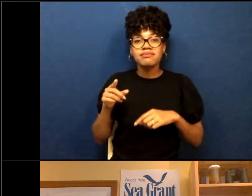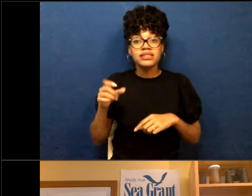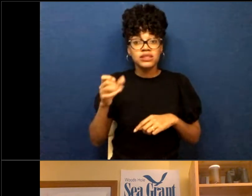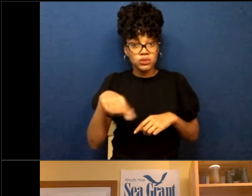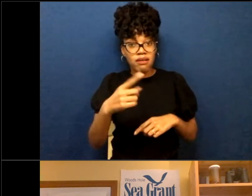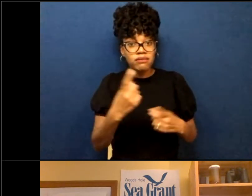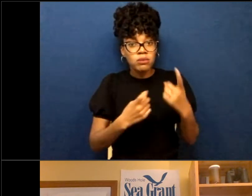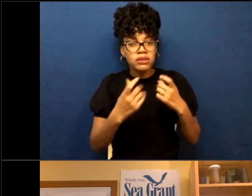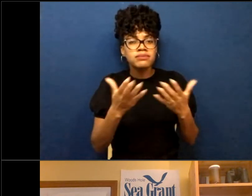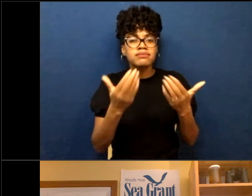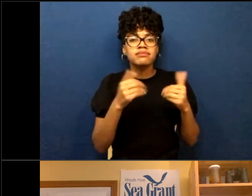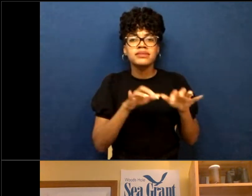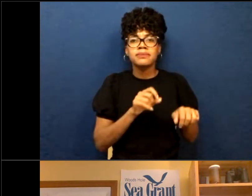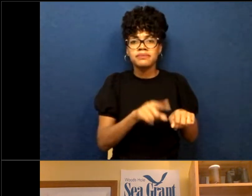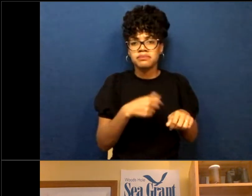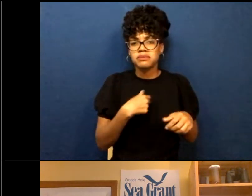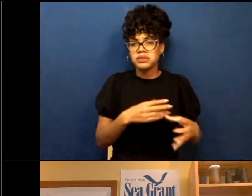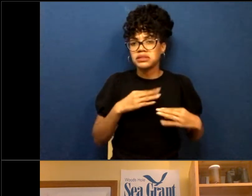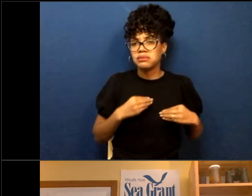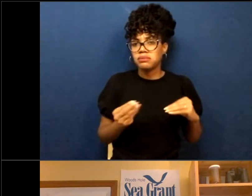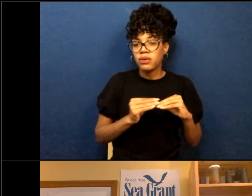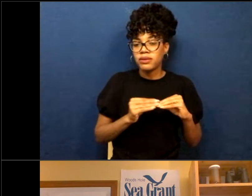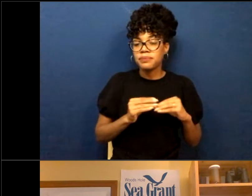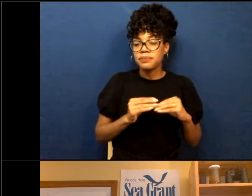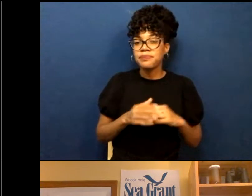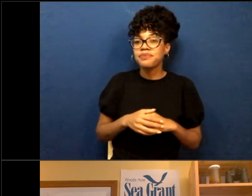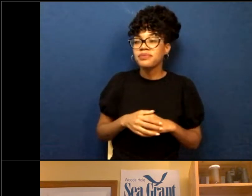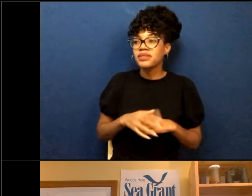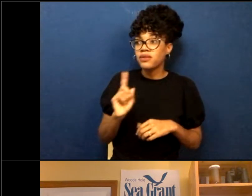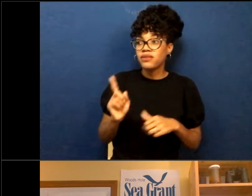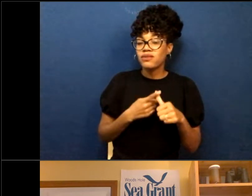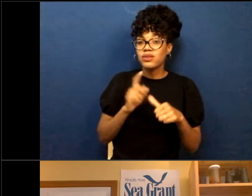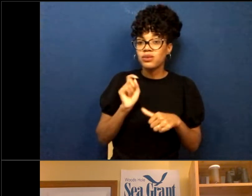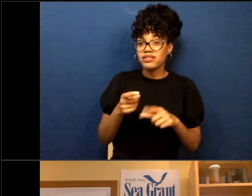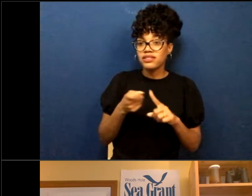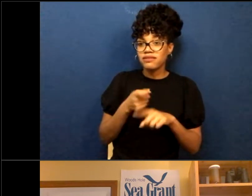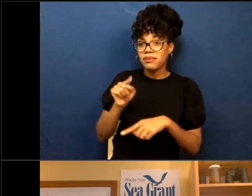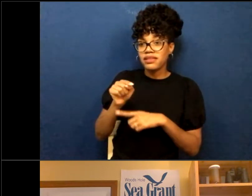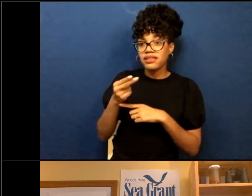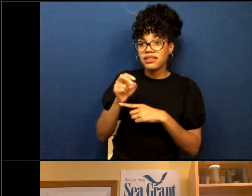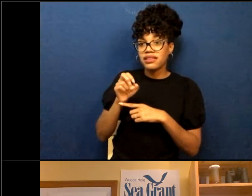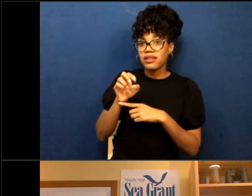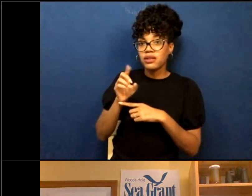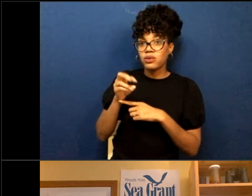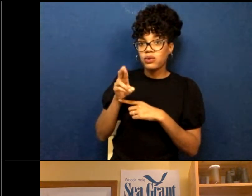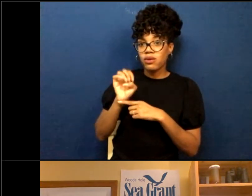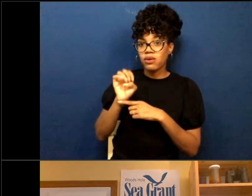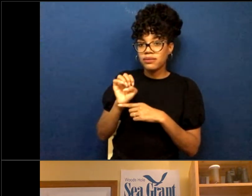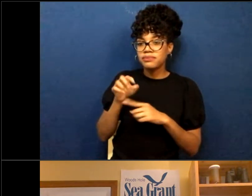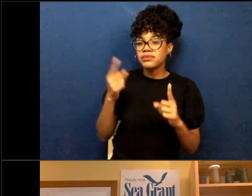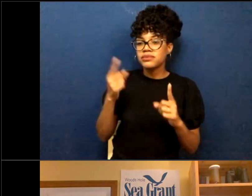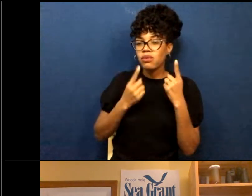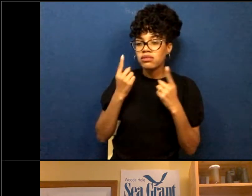But this question comes from Theodore for you. And so Theodore is wondering how he can access this information?